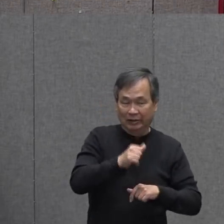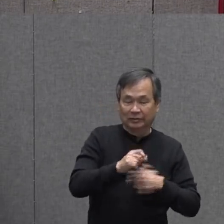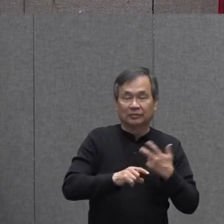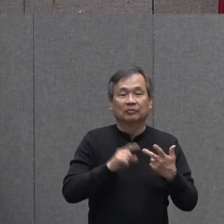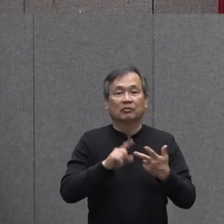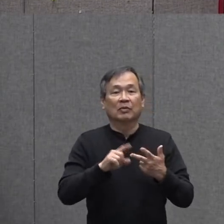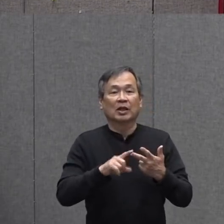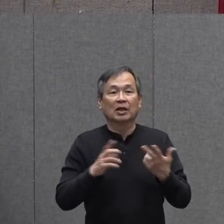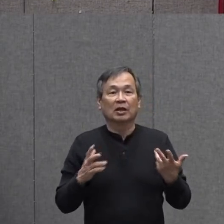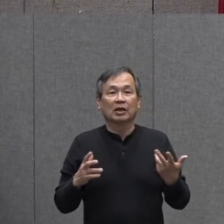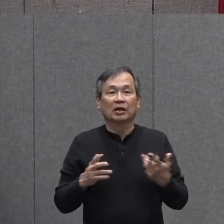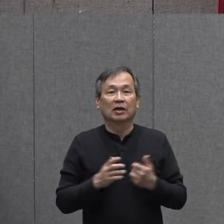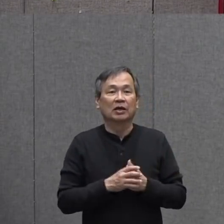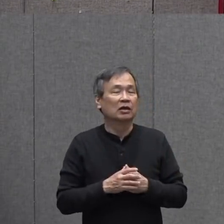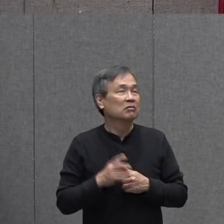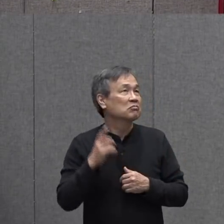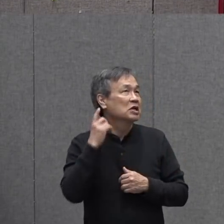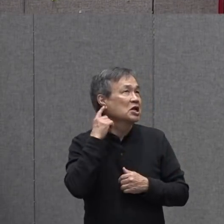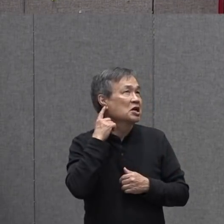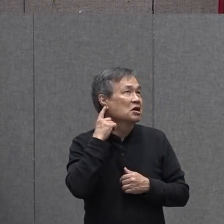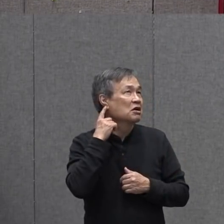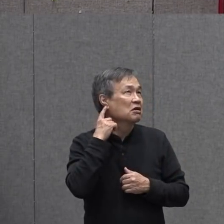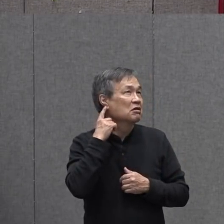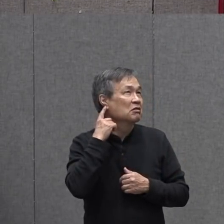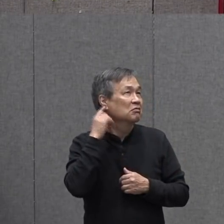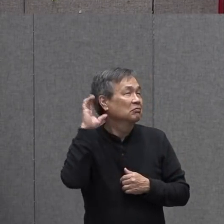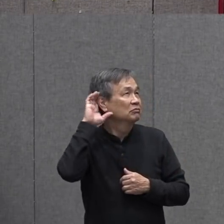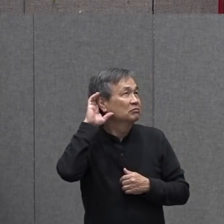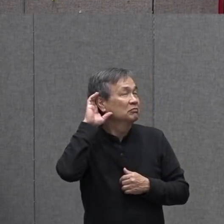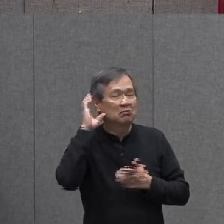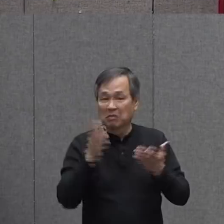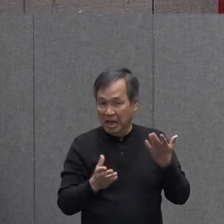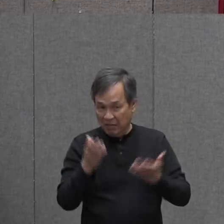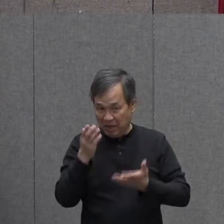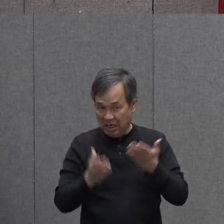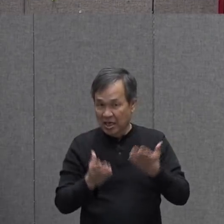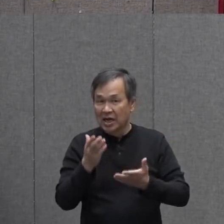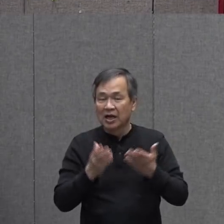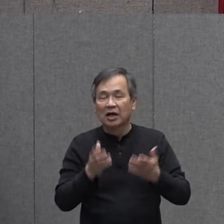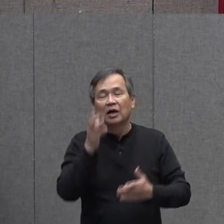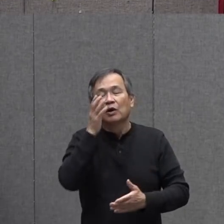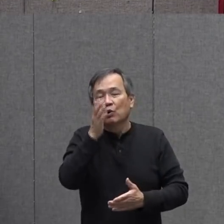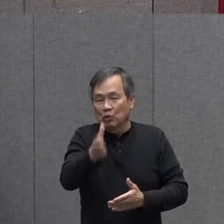Our sense of hearing, we might need that to make sense of some of the things that we are exploring.